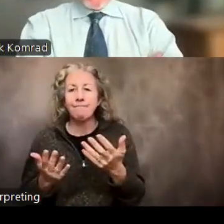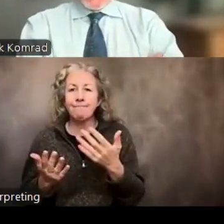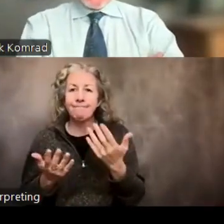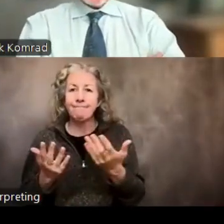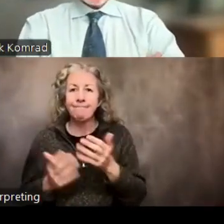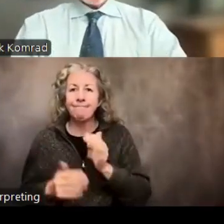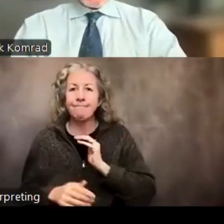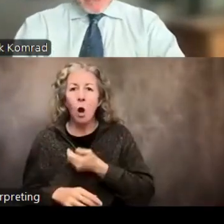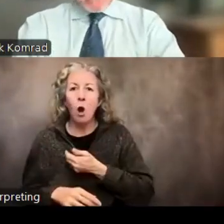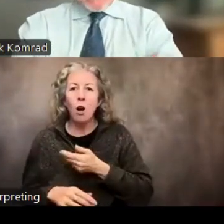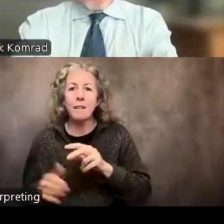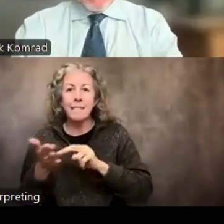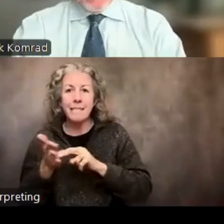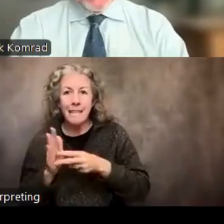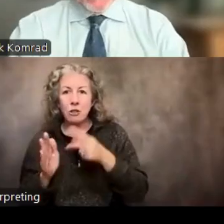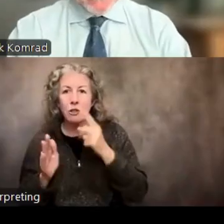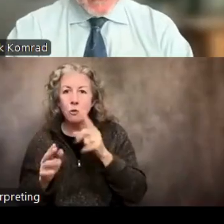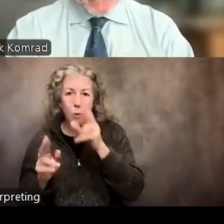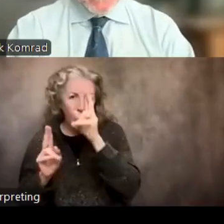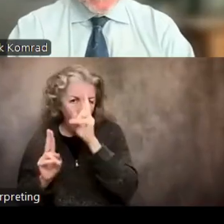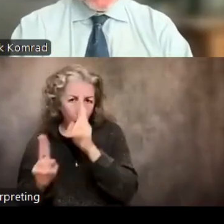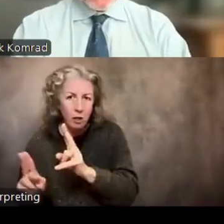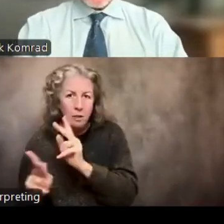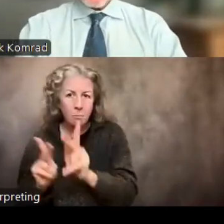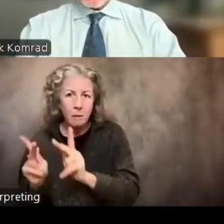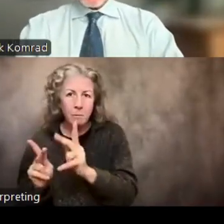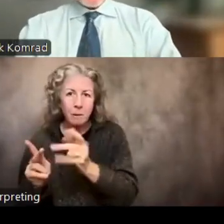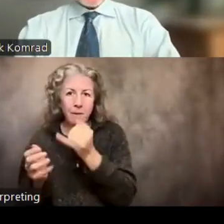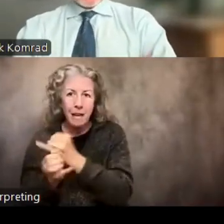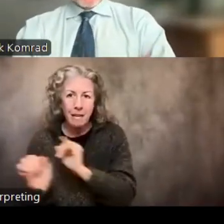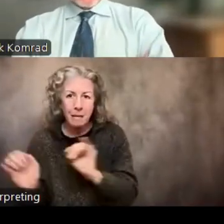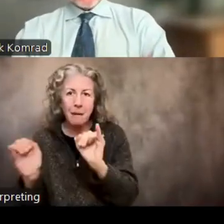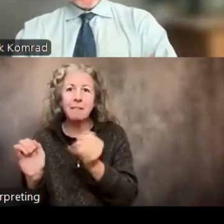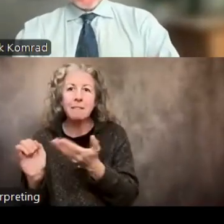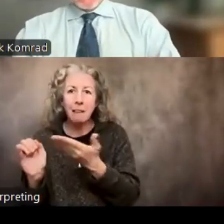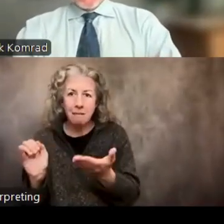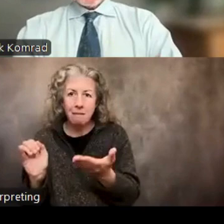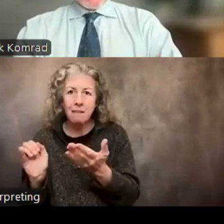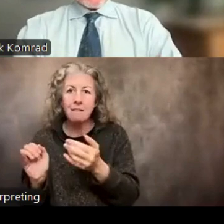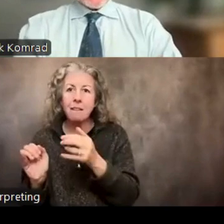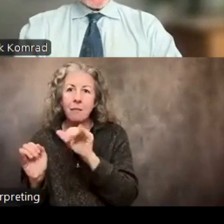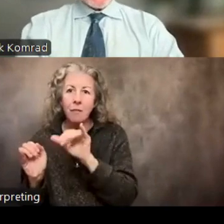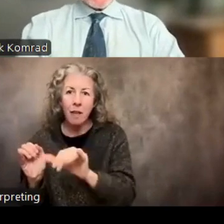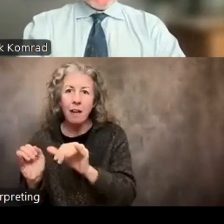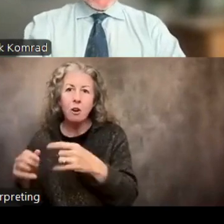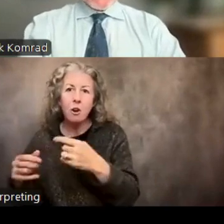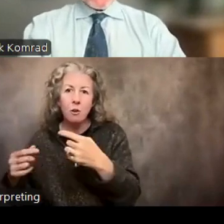intentions to honor people's autonomy and so forth, the arguments that go into it. So we have these two suicides, the